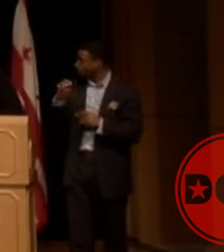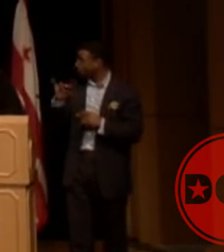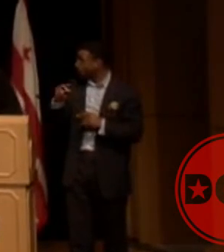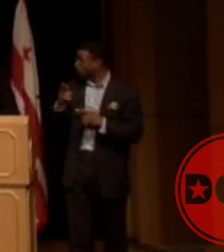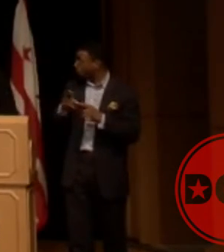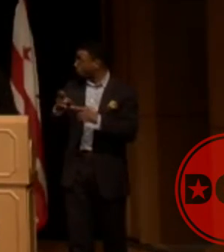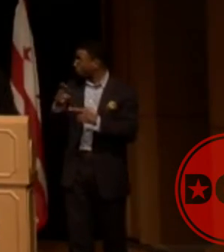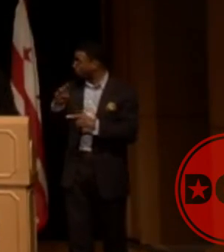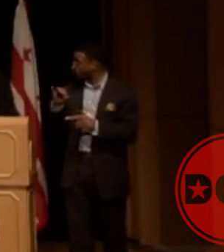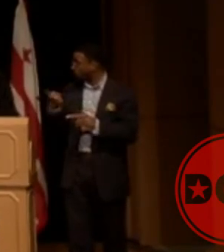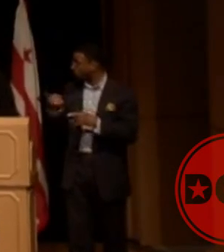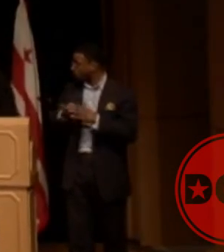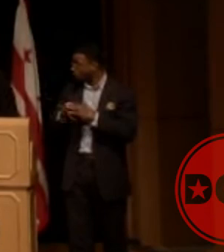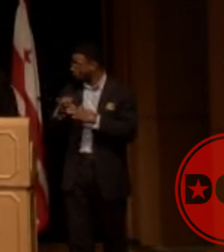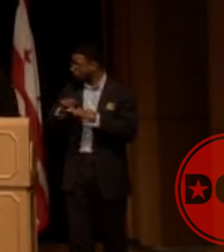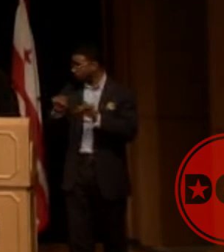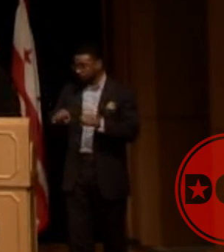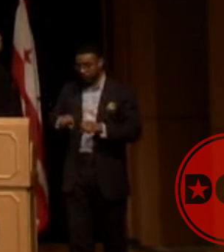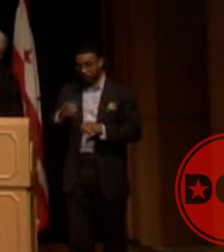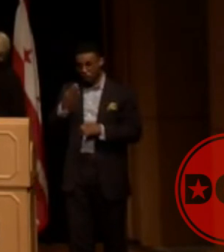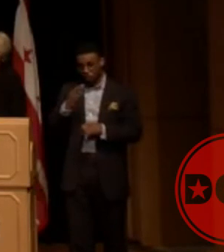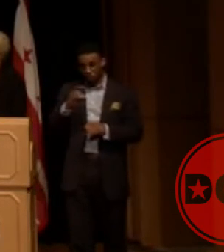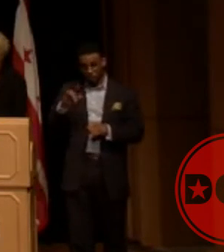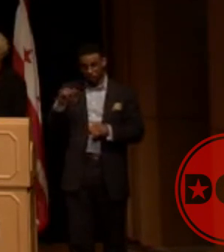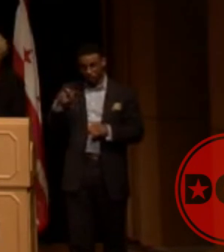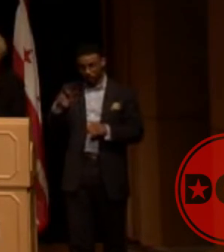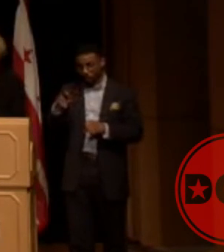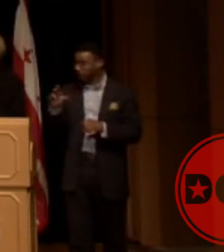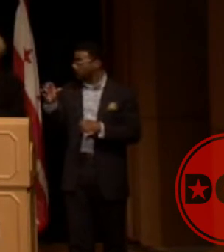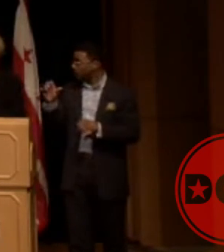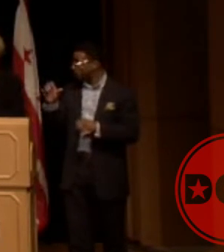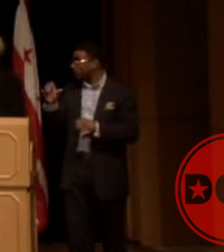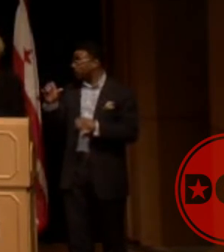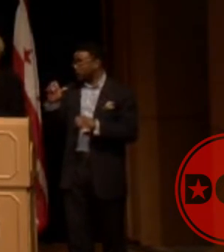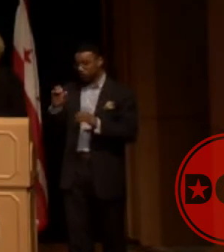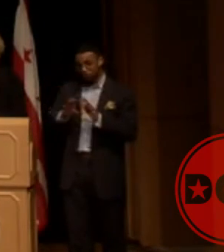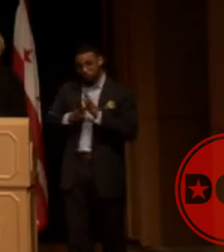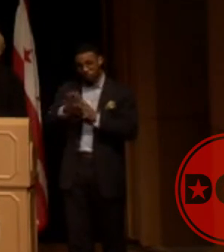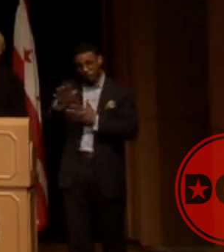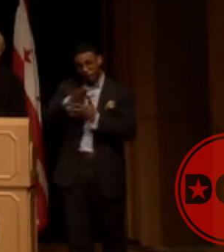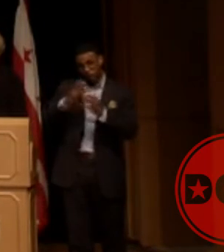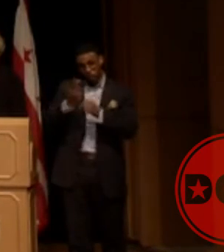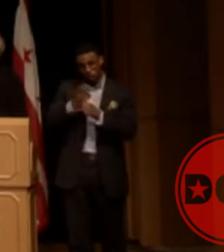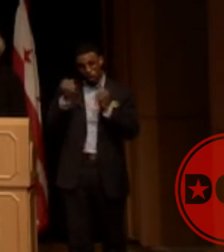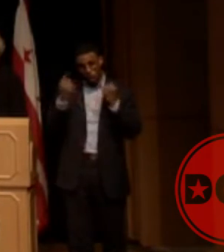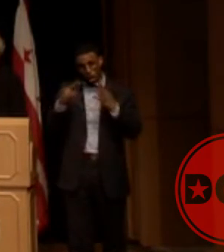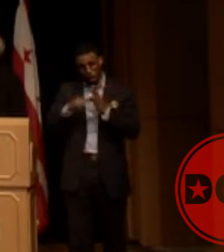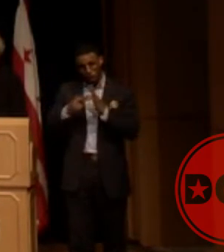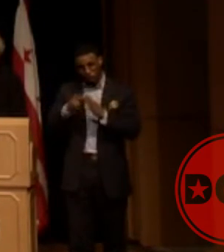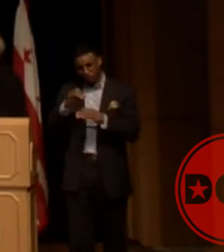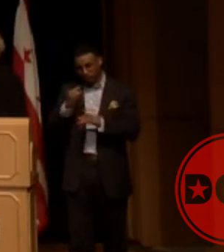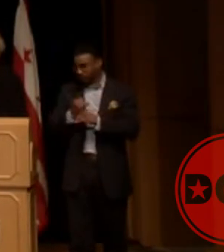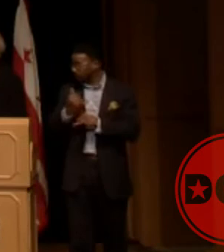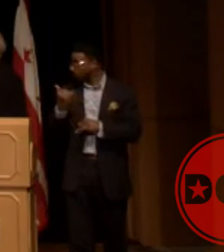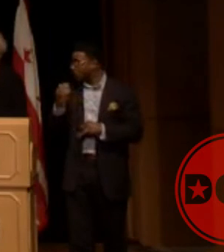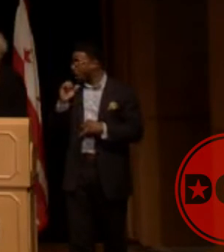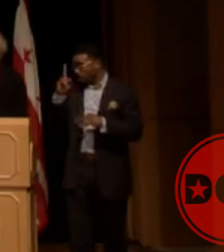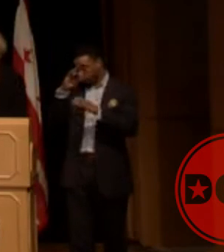THE BLUE AND SILVER LINES. IT IS PRIMED TO FLOURISH AS A MIXED USE MULTI-PURPOSE SITE. OUR VISION FOR THE SITE IS TO